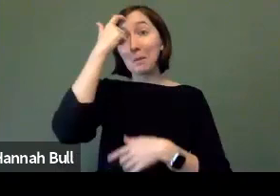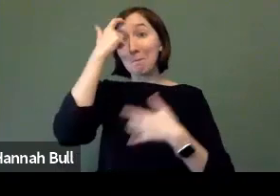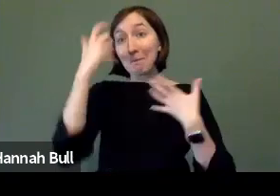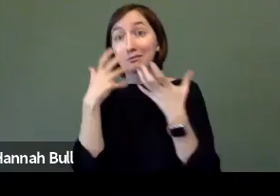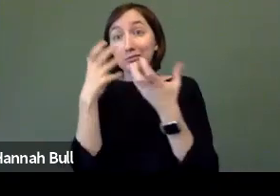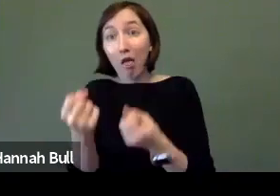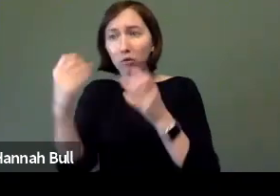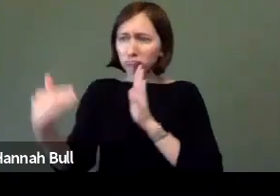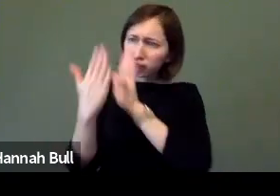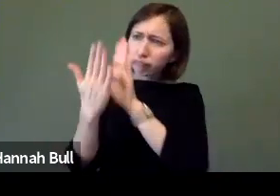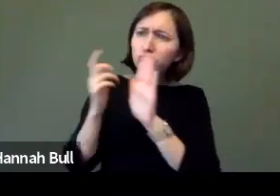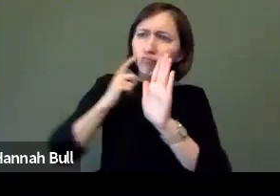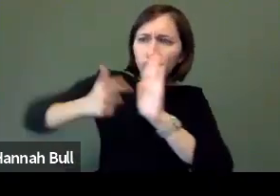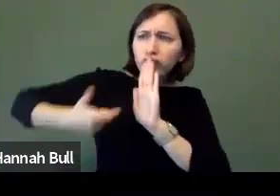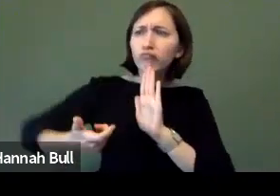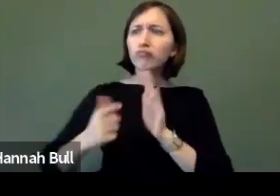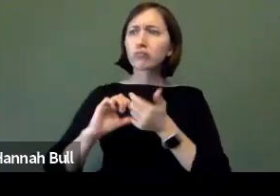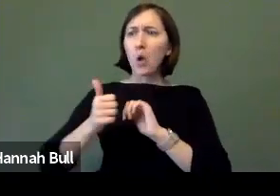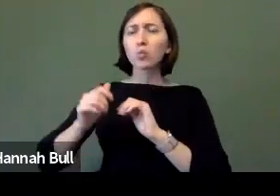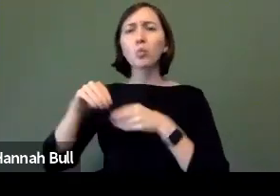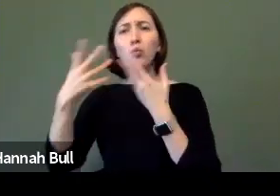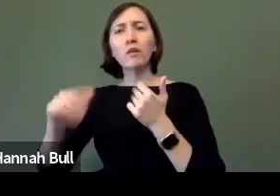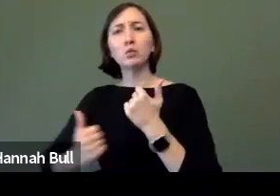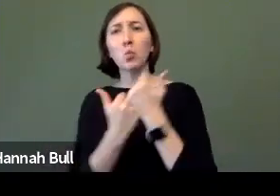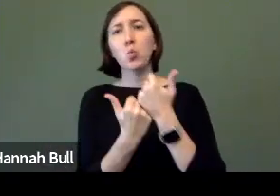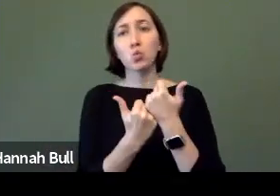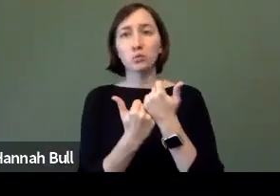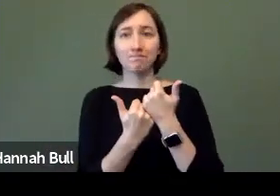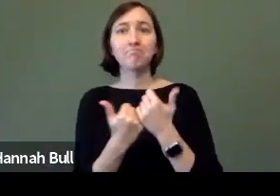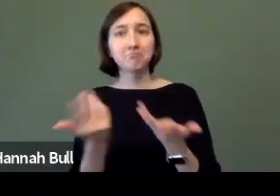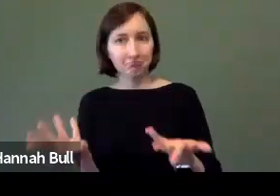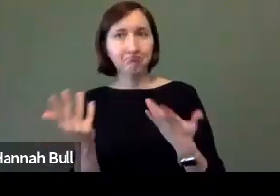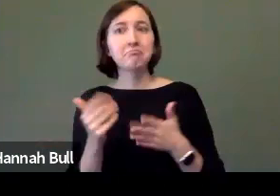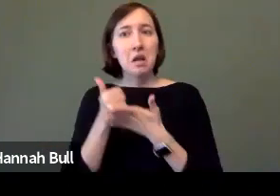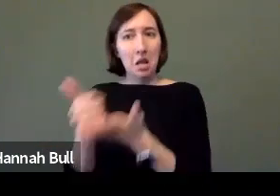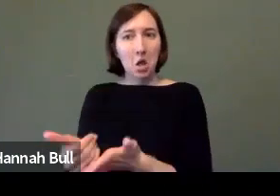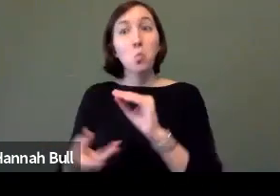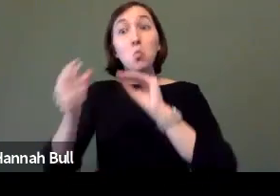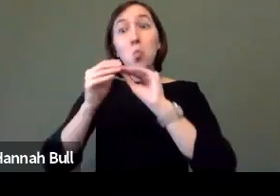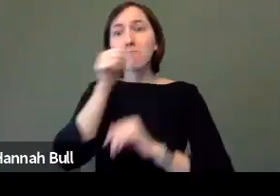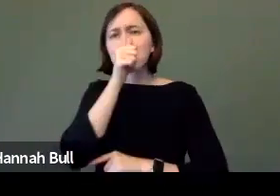and also give support wherever we can in building resilience. I’m going to turn it to Danny